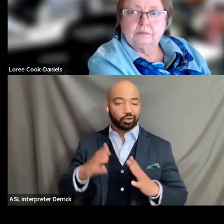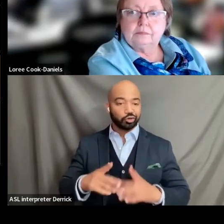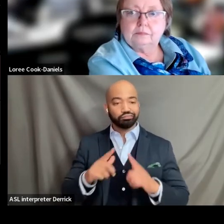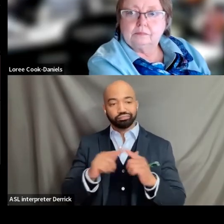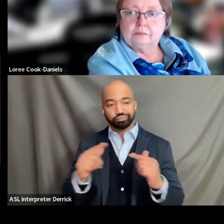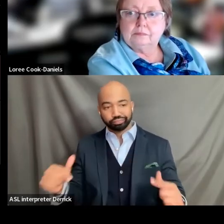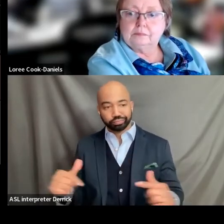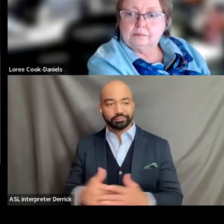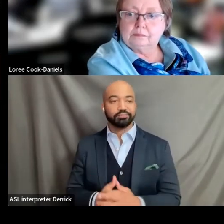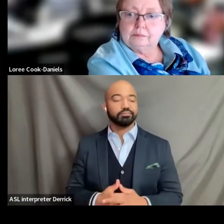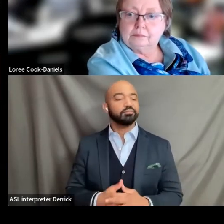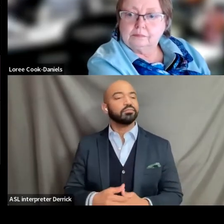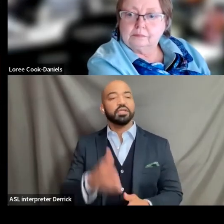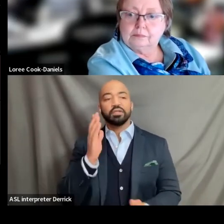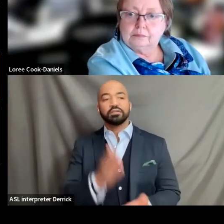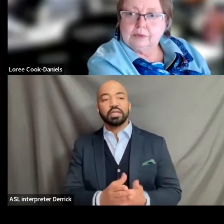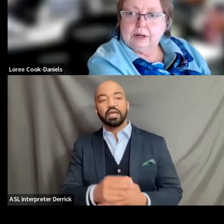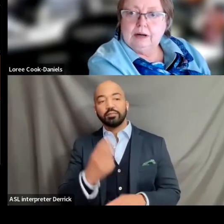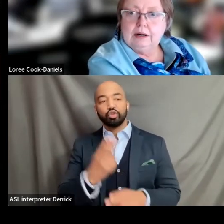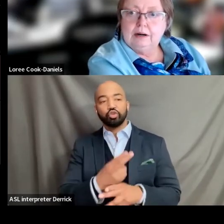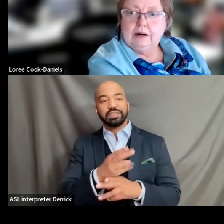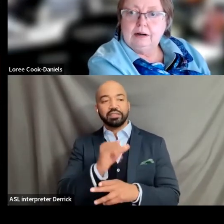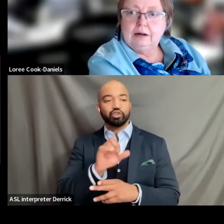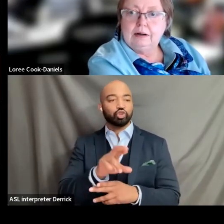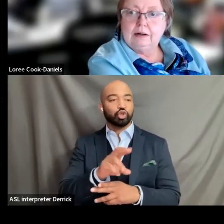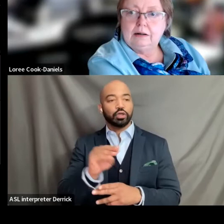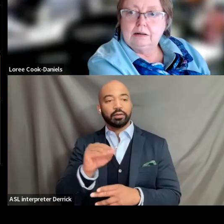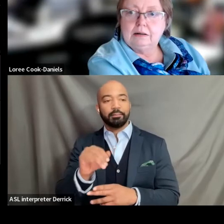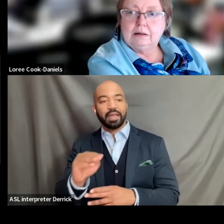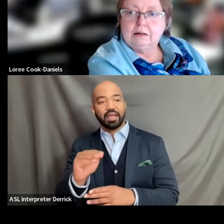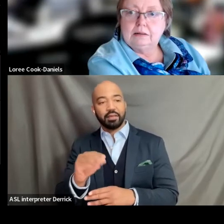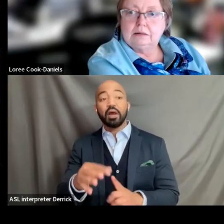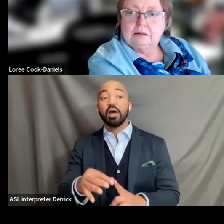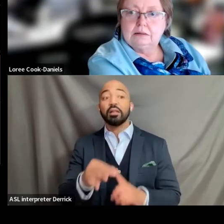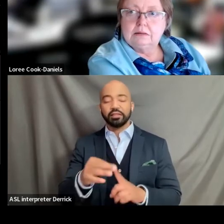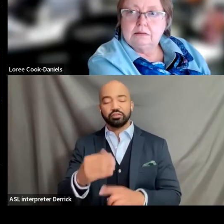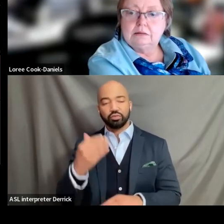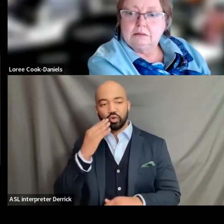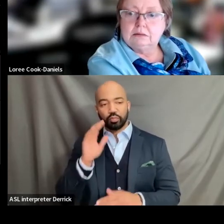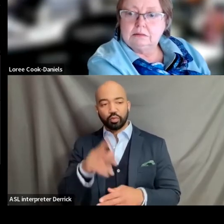Stopped using sir, ma'am unless if you know the person's gender identity. What are some other ideas?